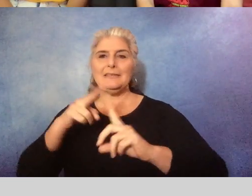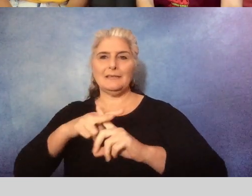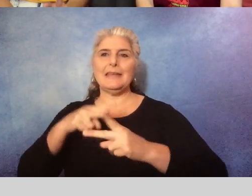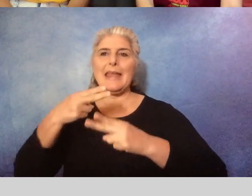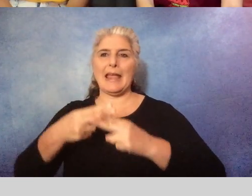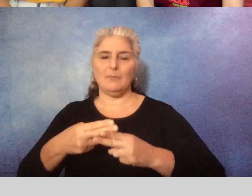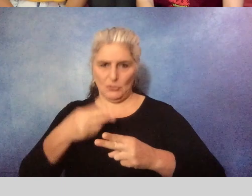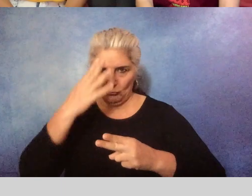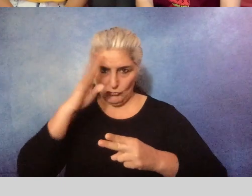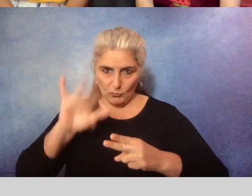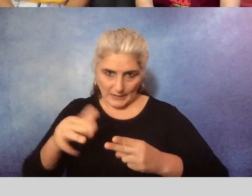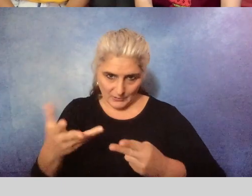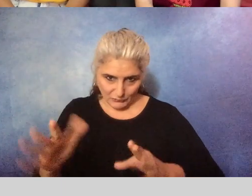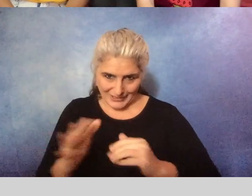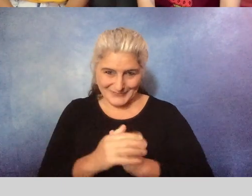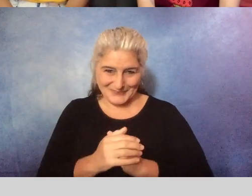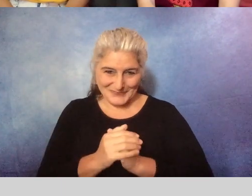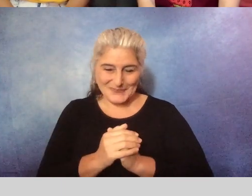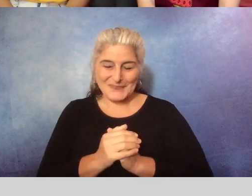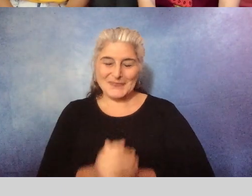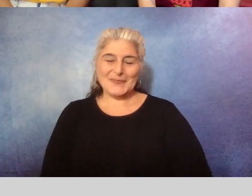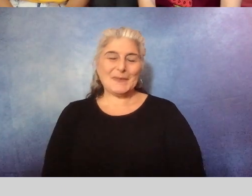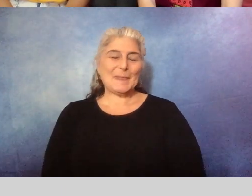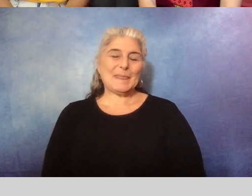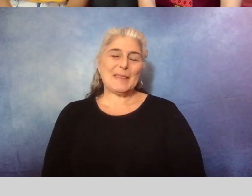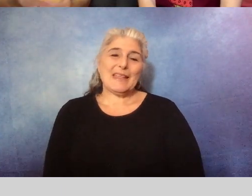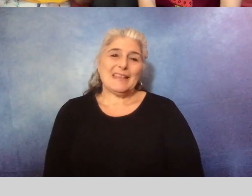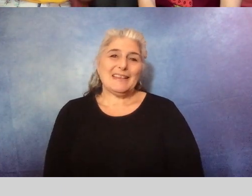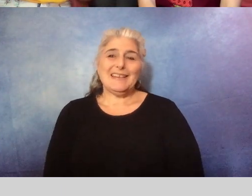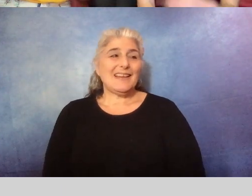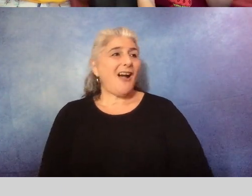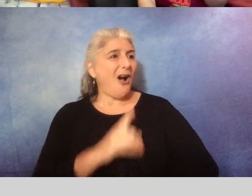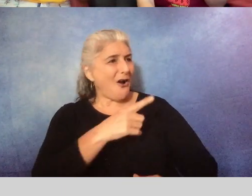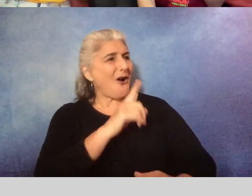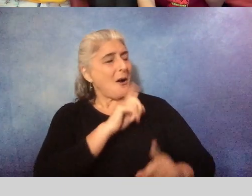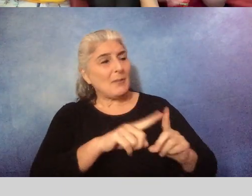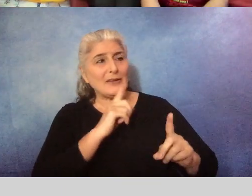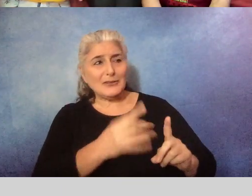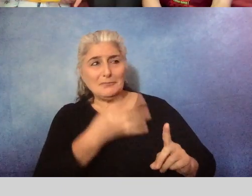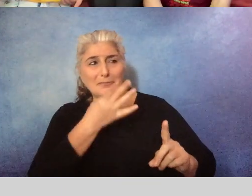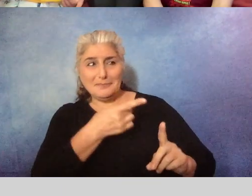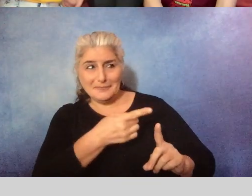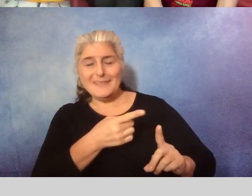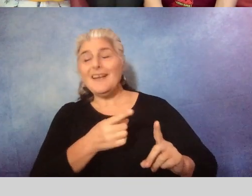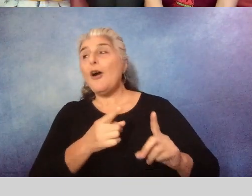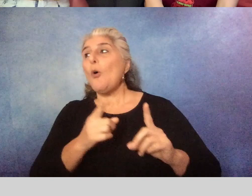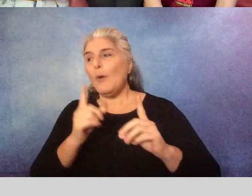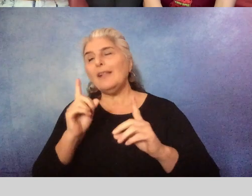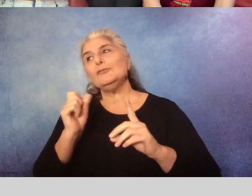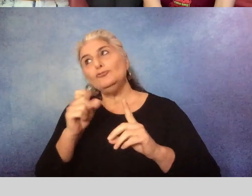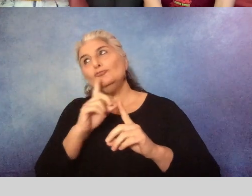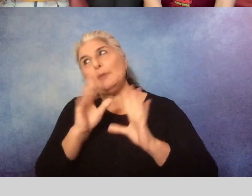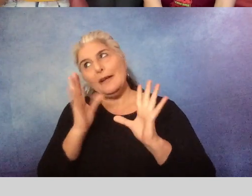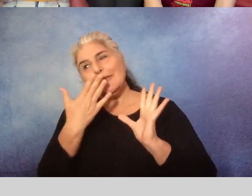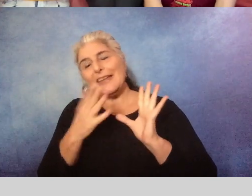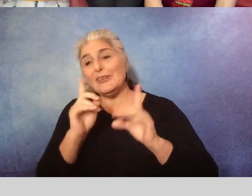Yeah, you know that. So, [Dani] We are good at it. [Mariella] Yeah, with the design system,